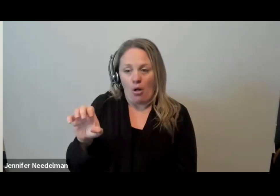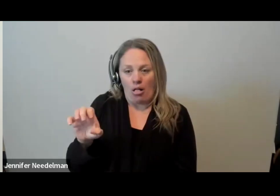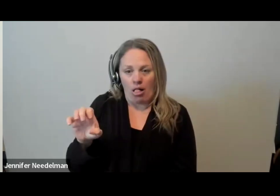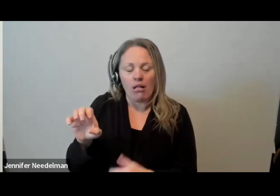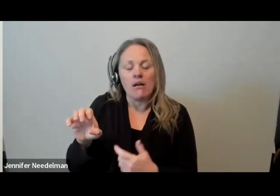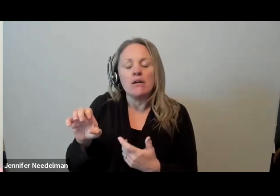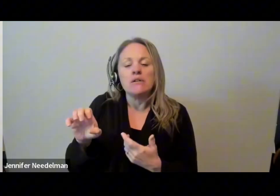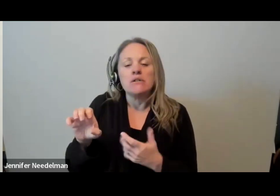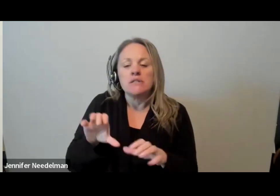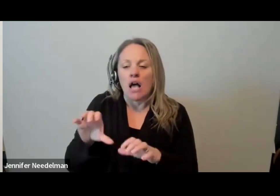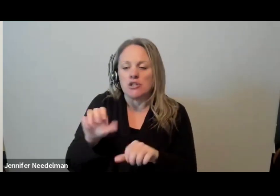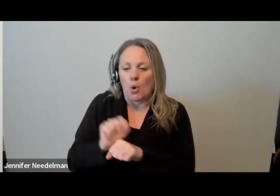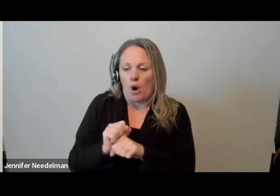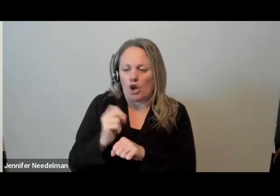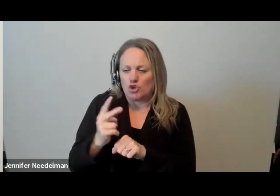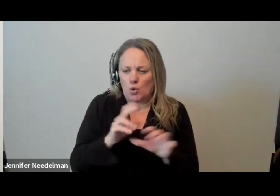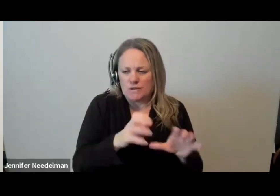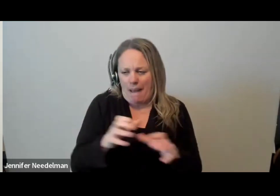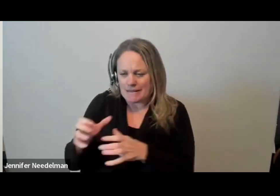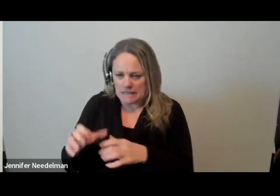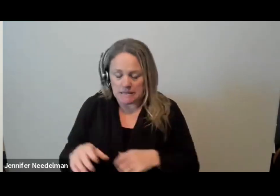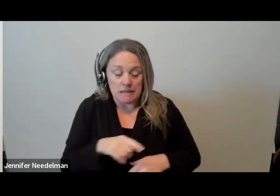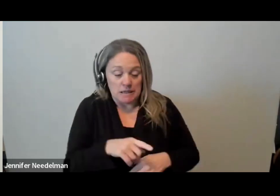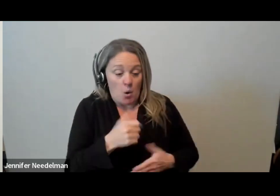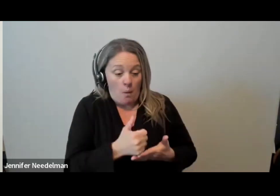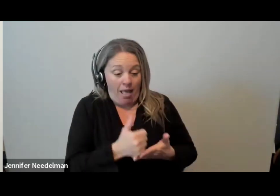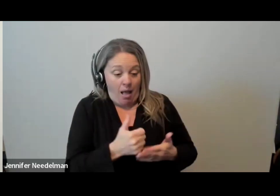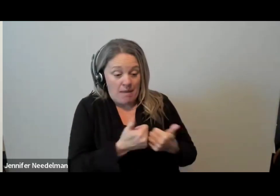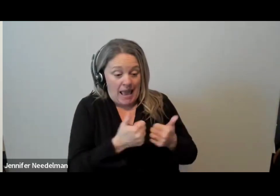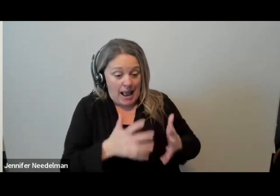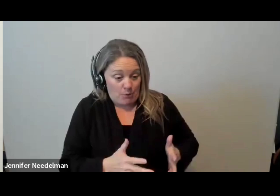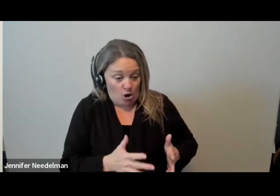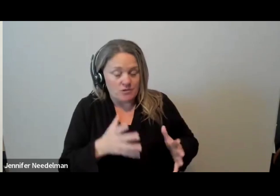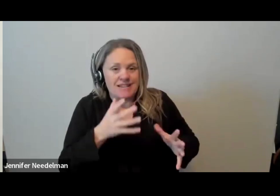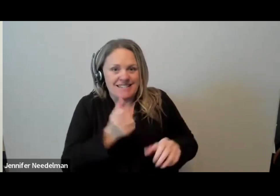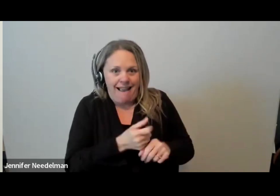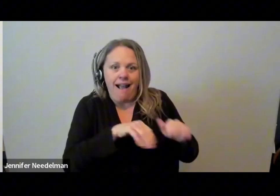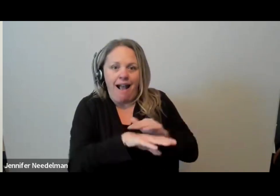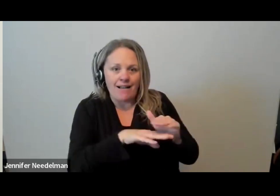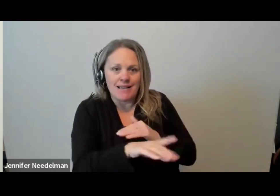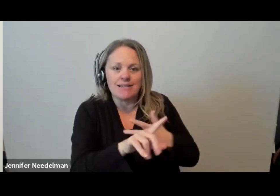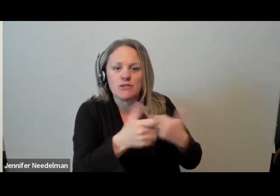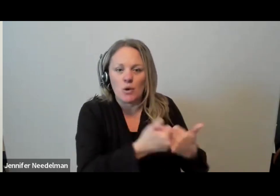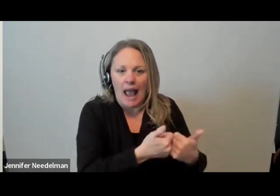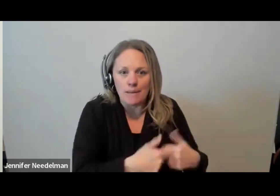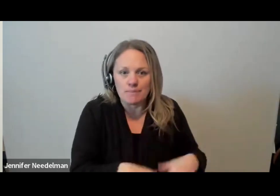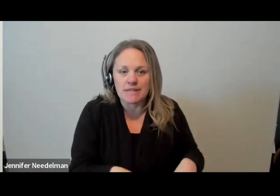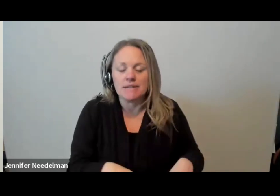One, we help gamers get access to games in the first place. And what does that mean? That means the ability